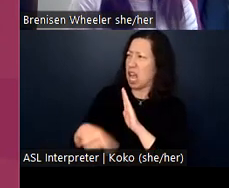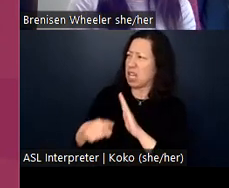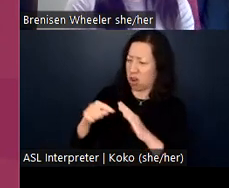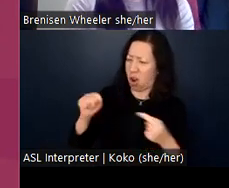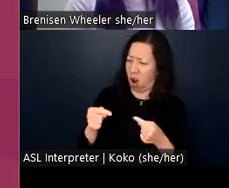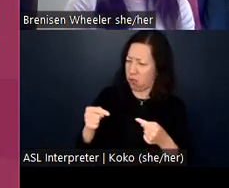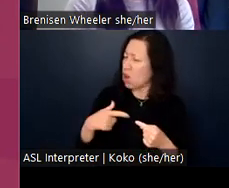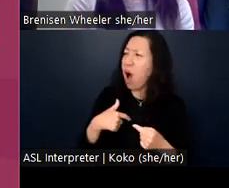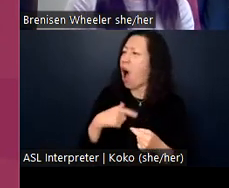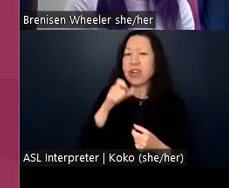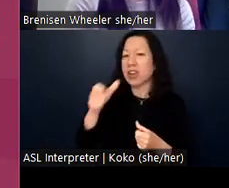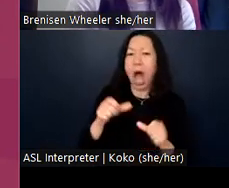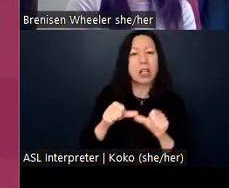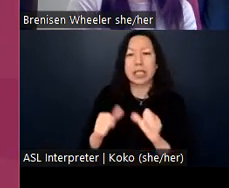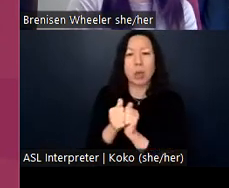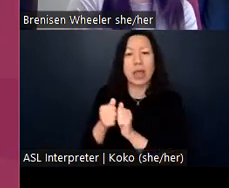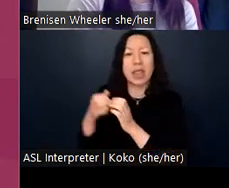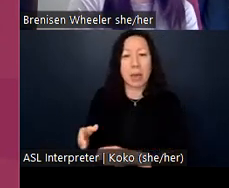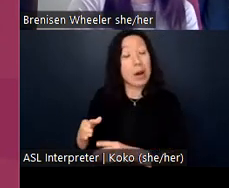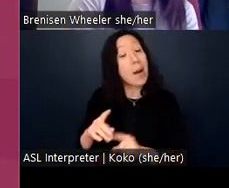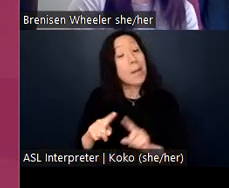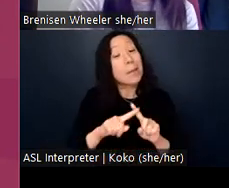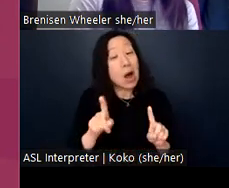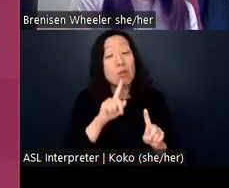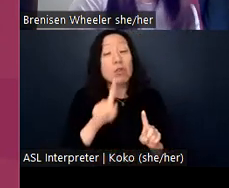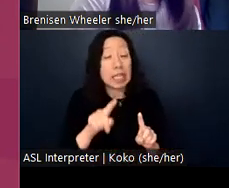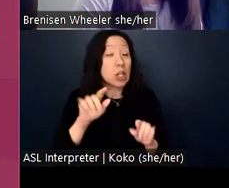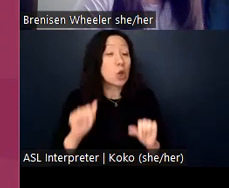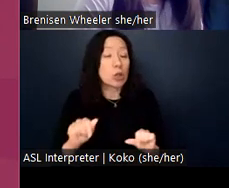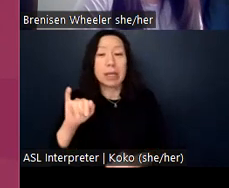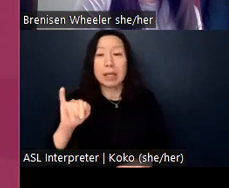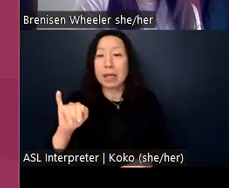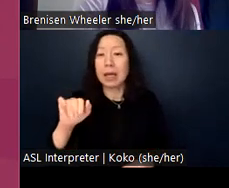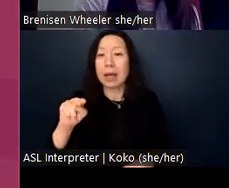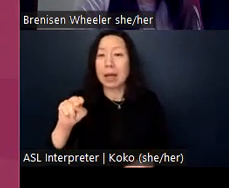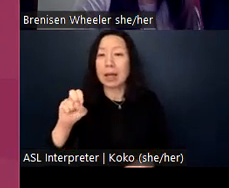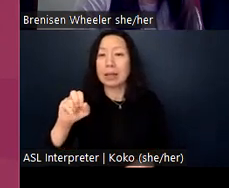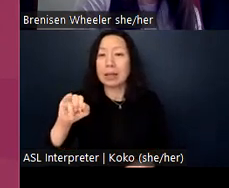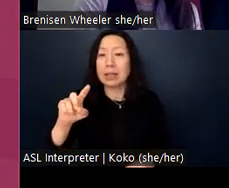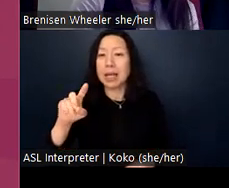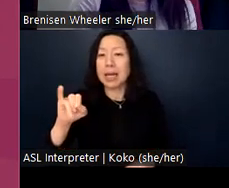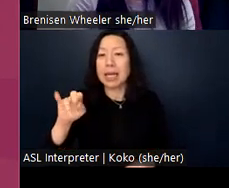12:27:05 The same thing is like the social isolation where it can come off as oh, I care about you. 12:27:09 I want the best for you like. Do